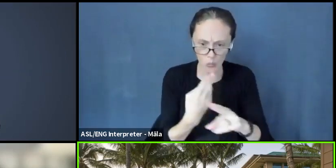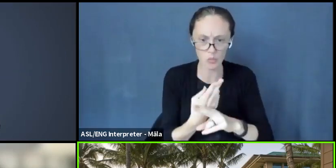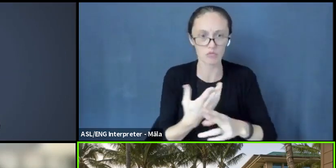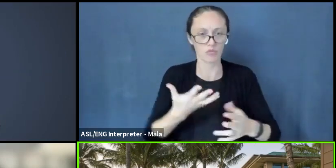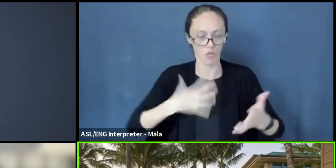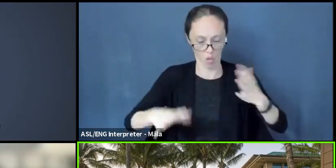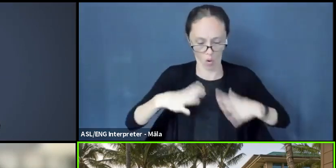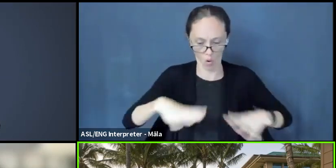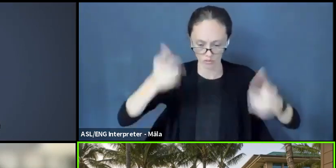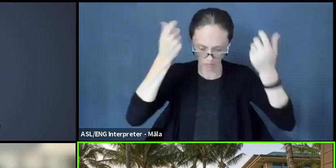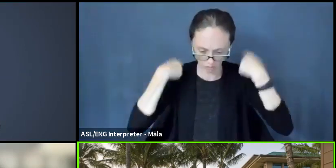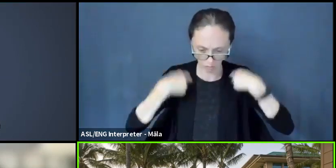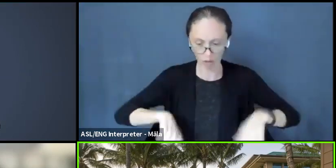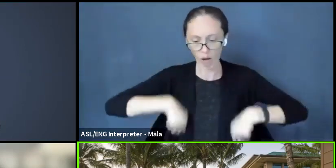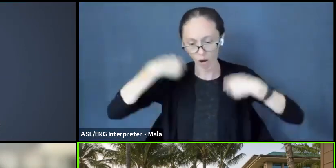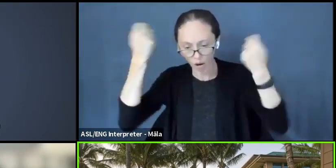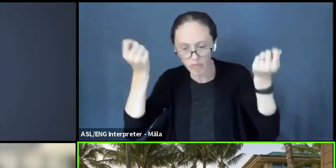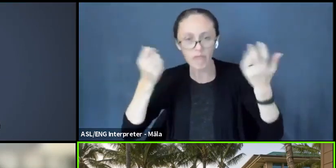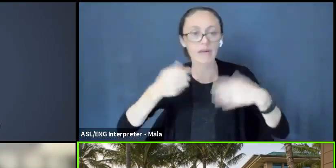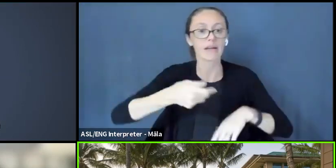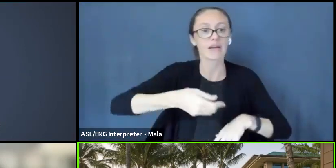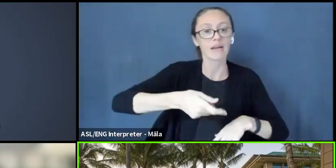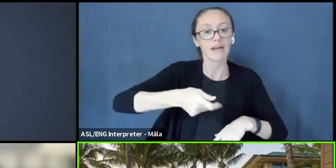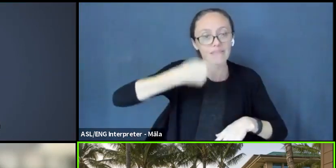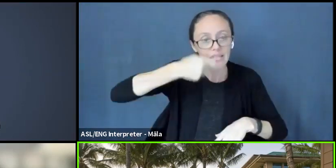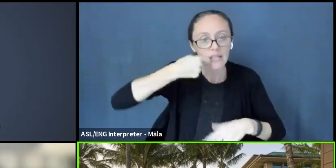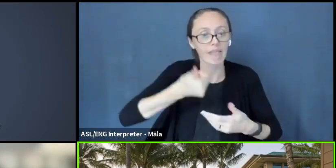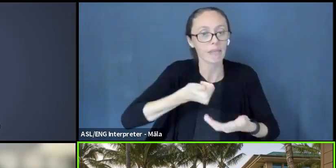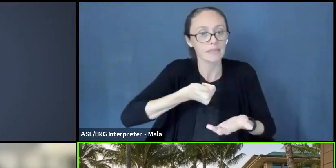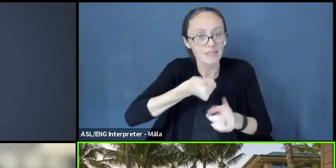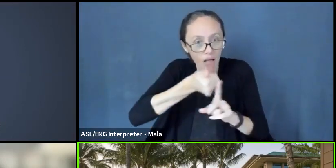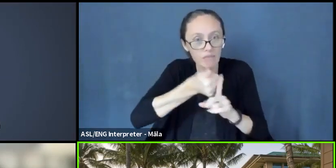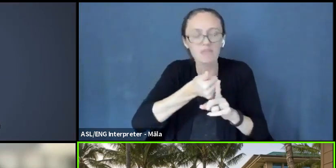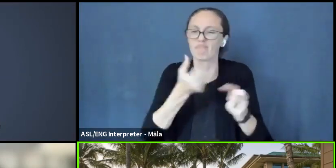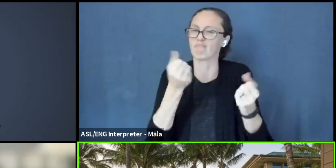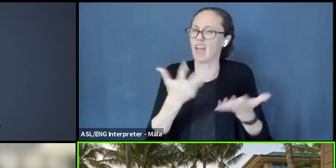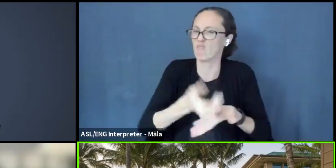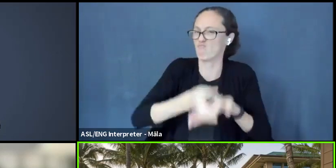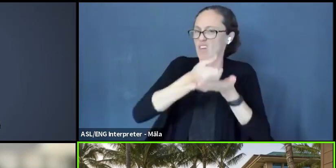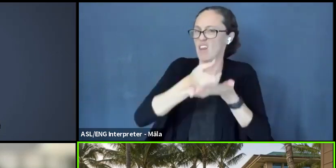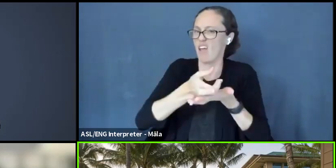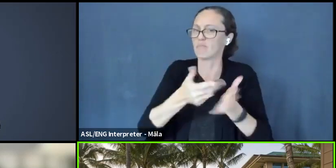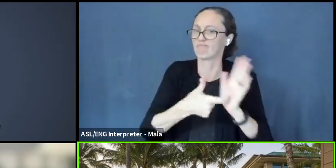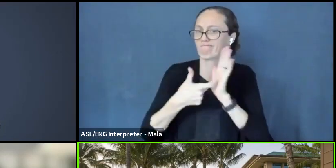See a lot of rehabilitation from those patients.